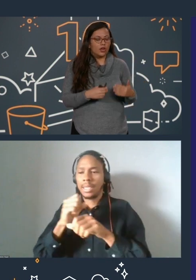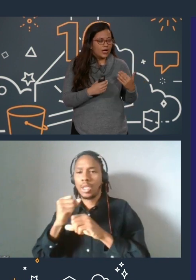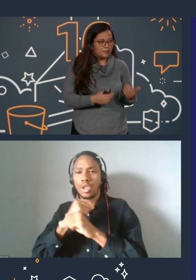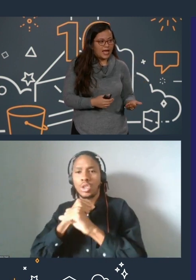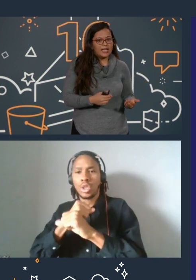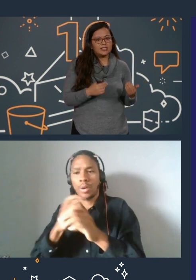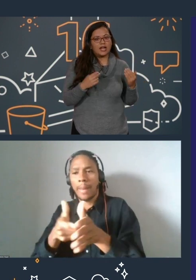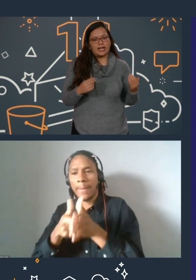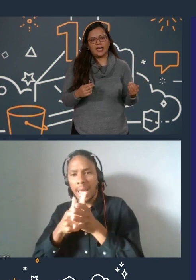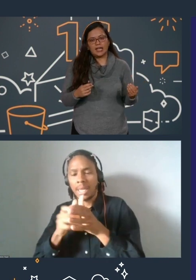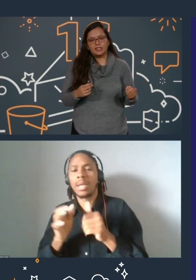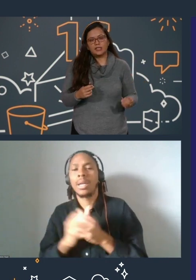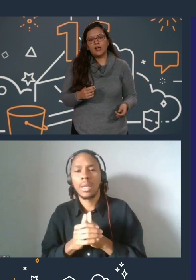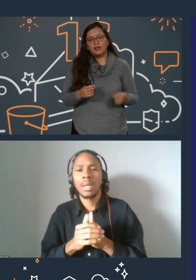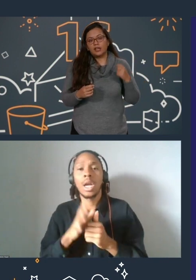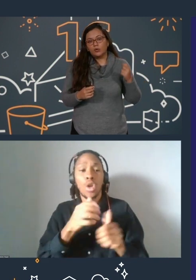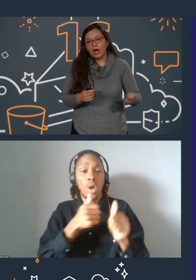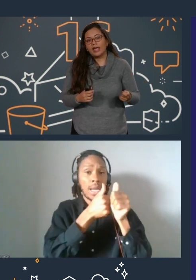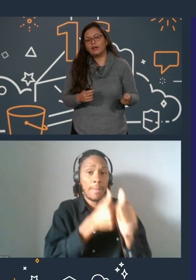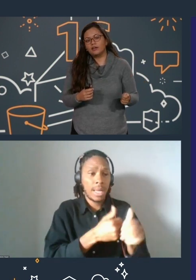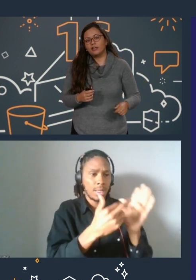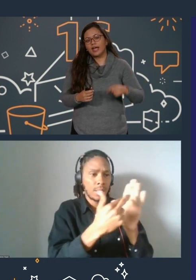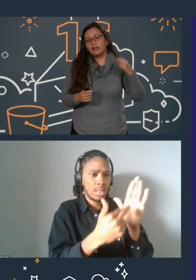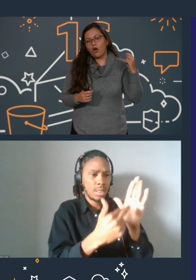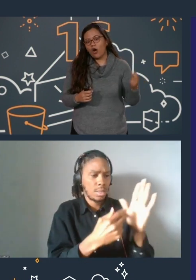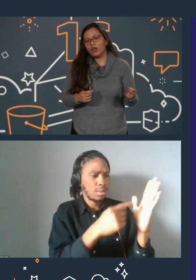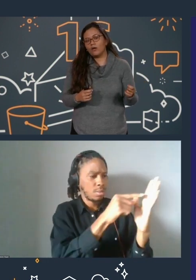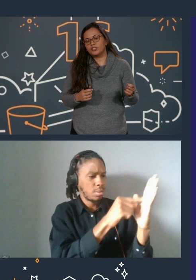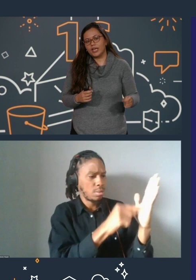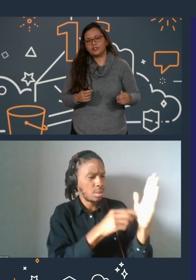Your compliance guidelines require that all objects